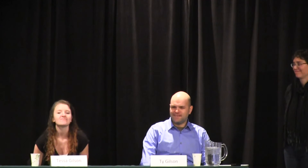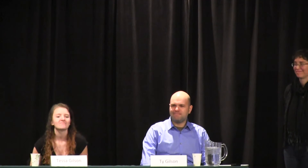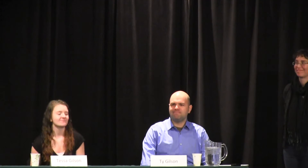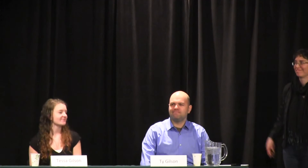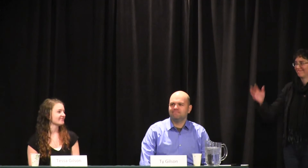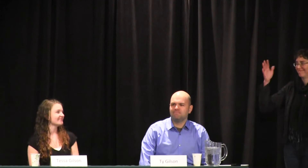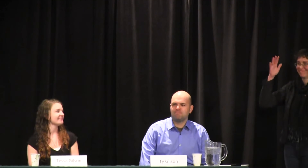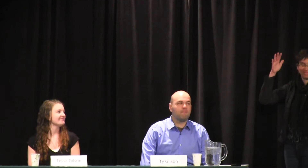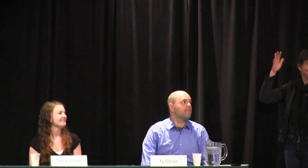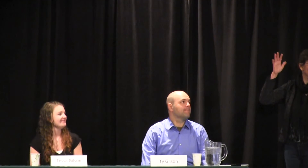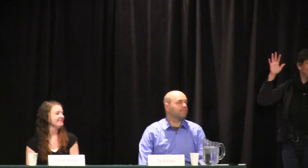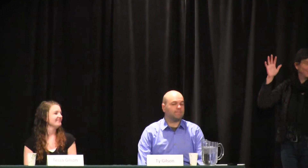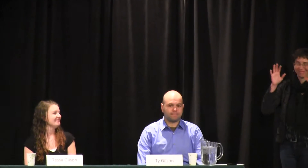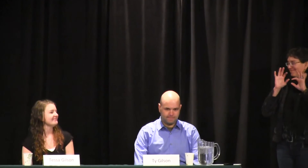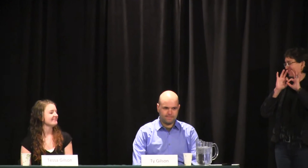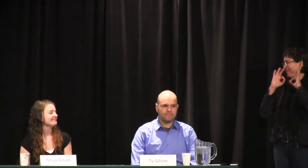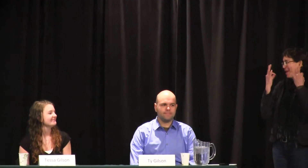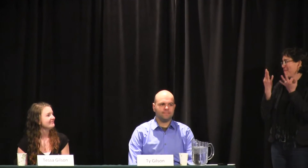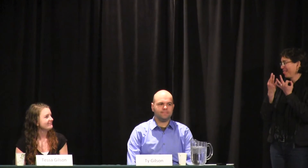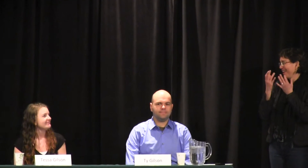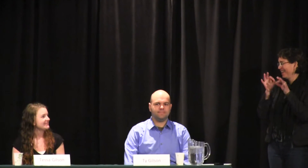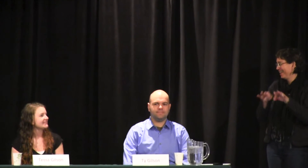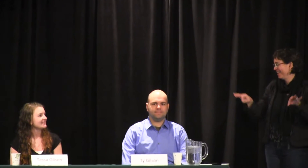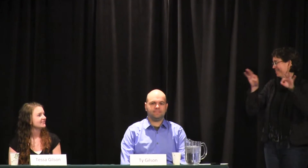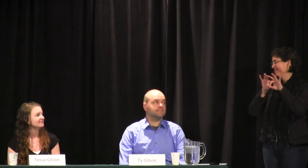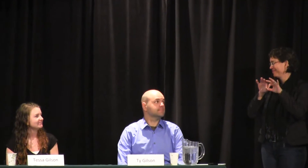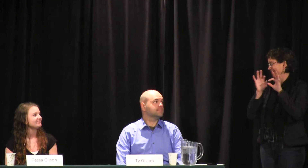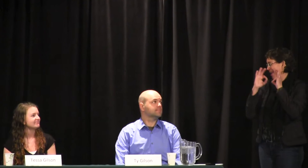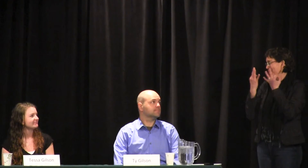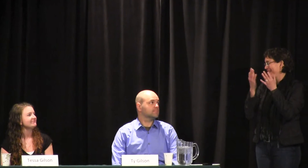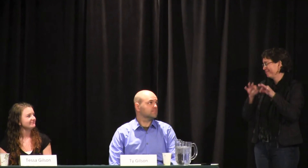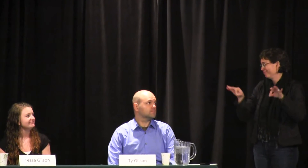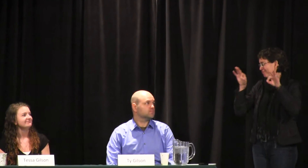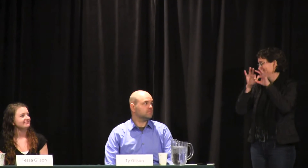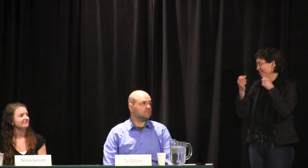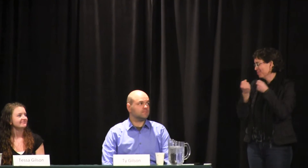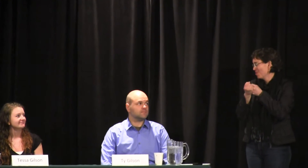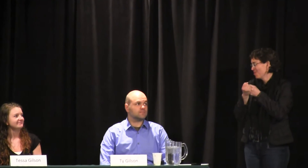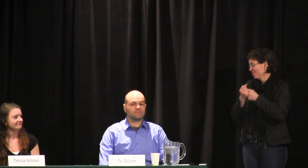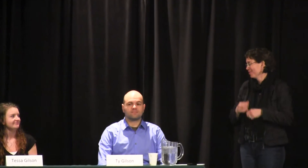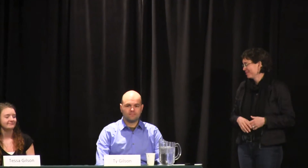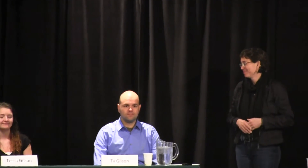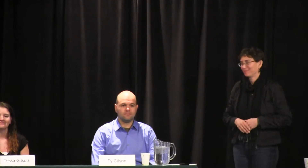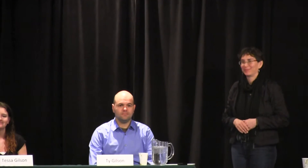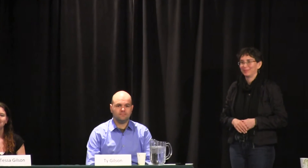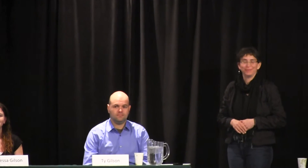She never gives up. Yay for families! Families are a really important part of the process.